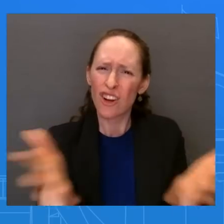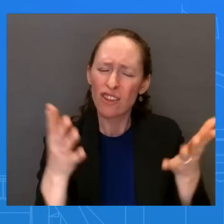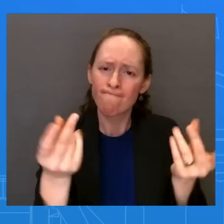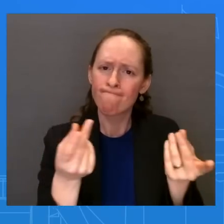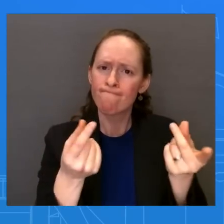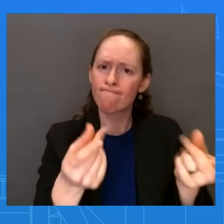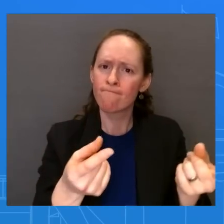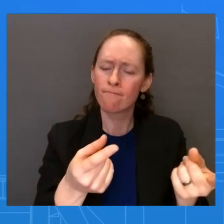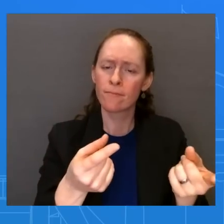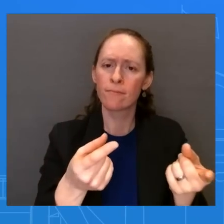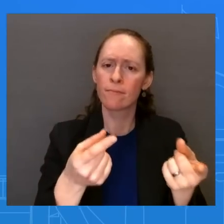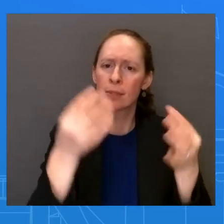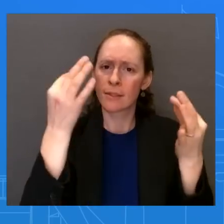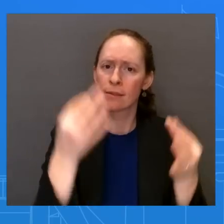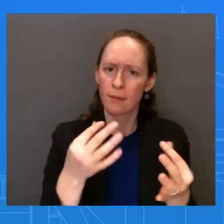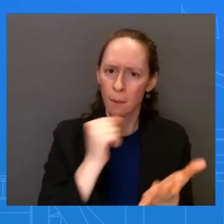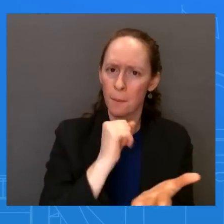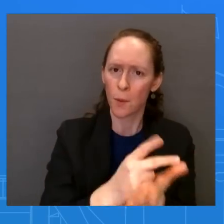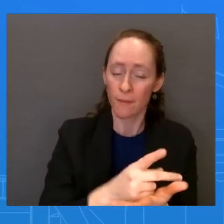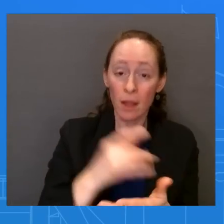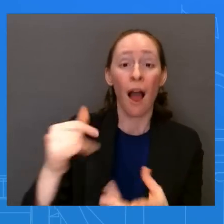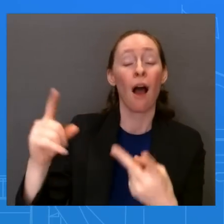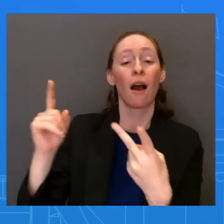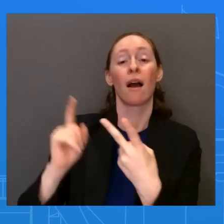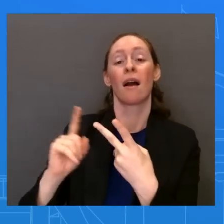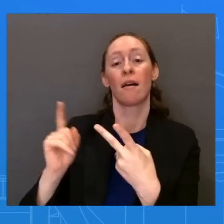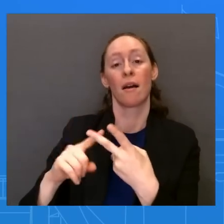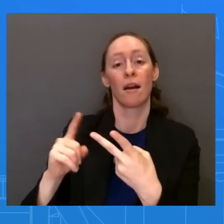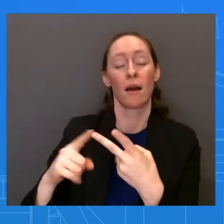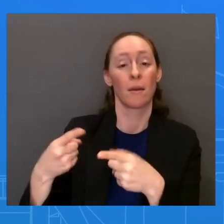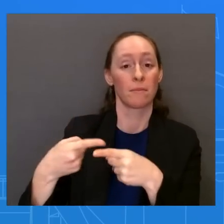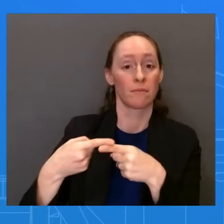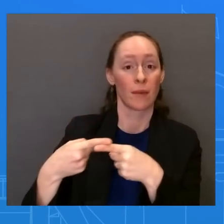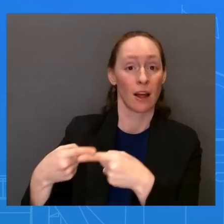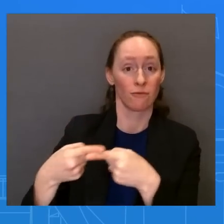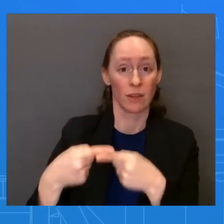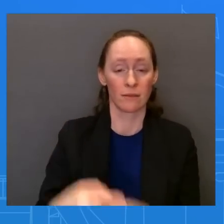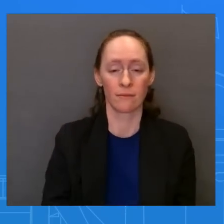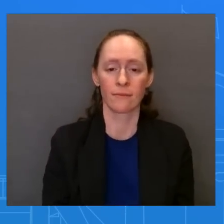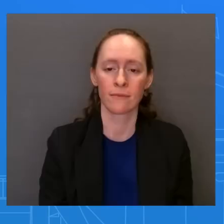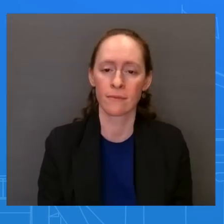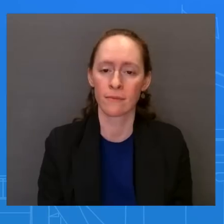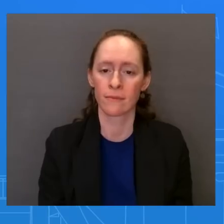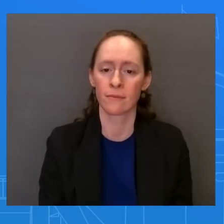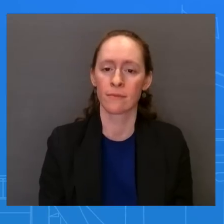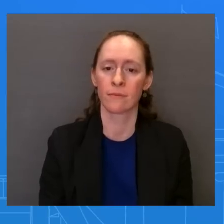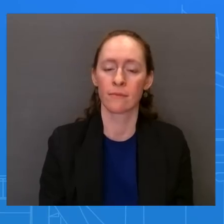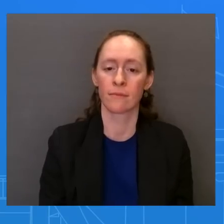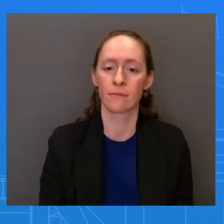To your question about Belarus: So, we condemn the regime's blatant attempts to intimidate and harass peaceful protesters,